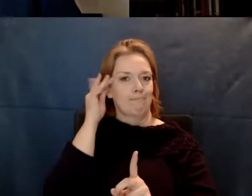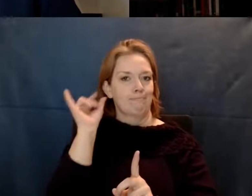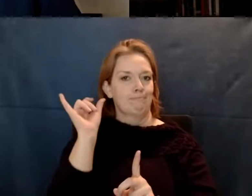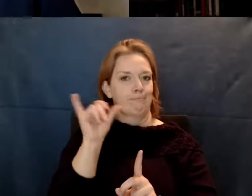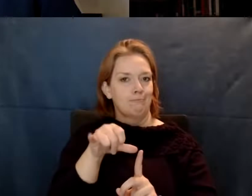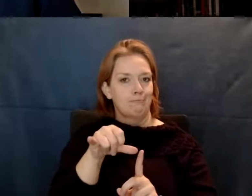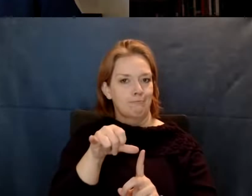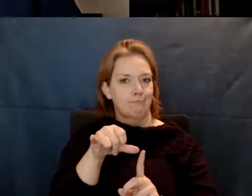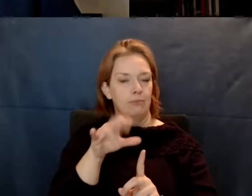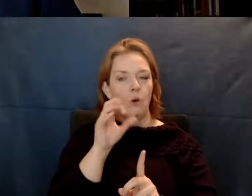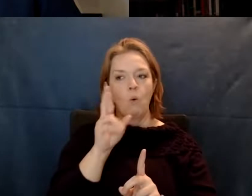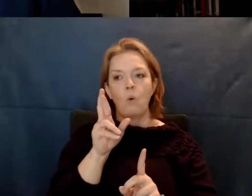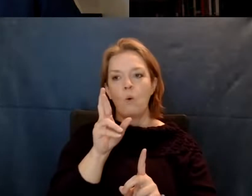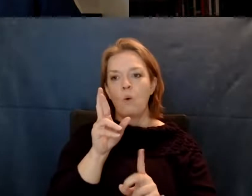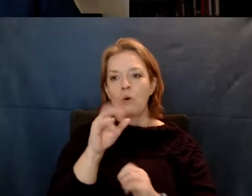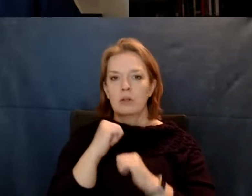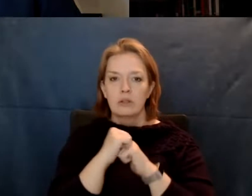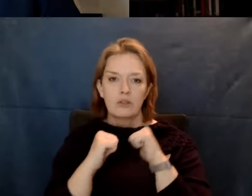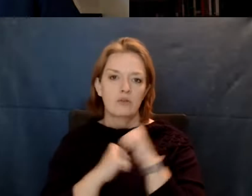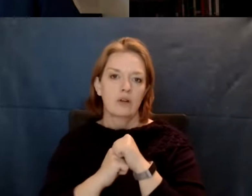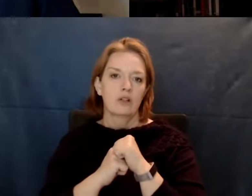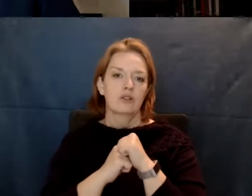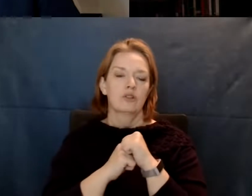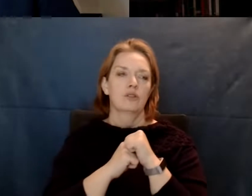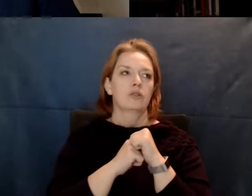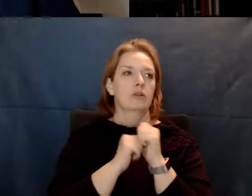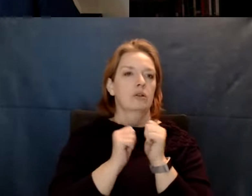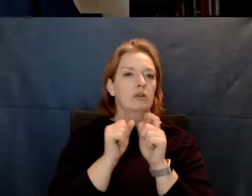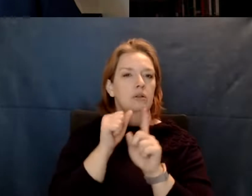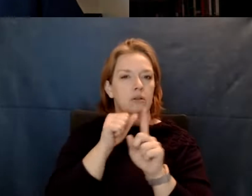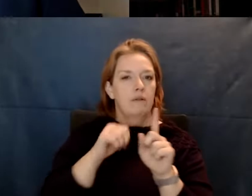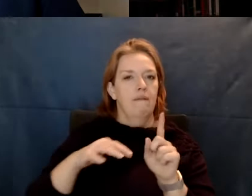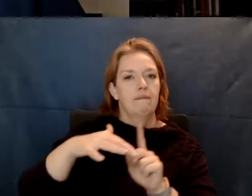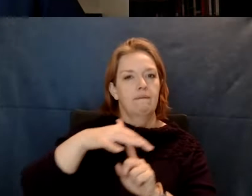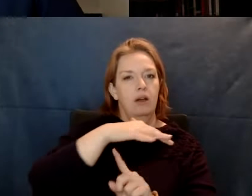framing, the structure, the environment, the landscape of a poem.